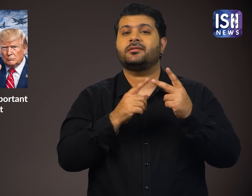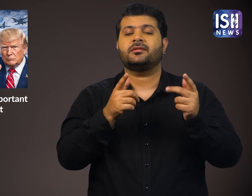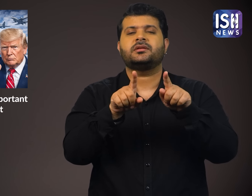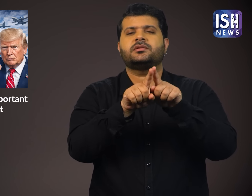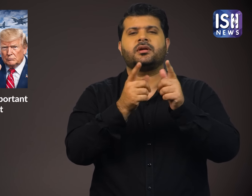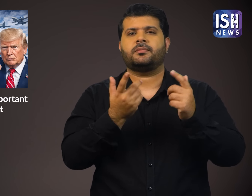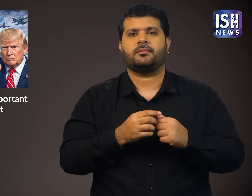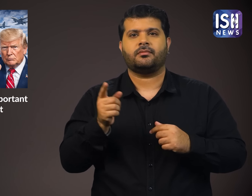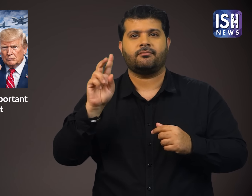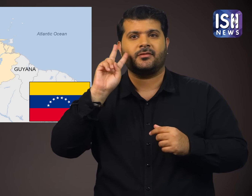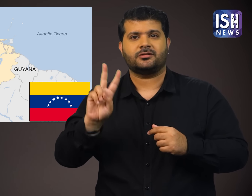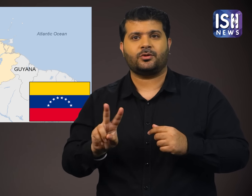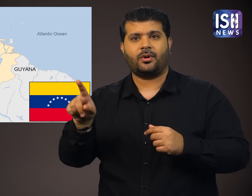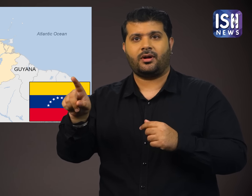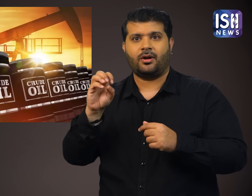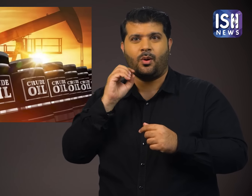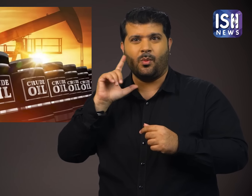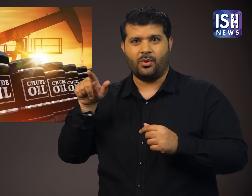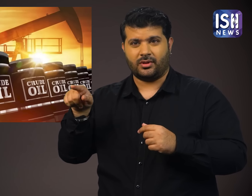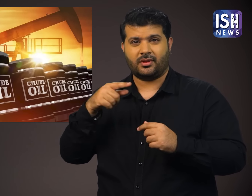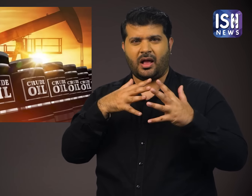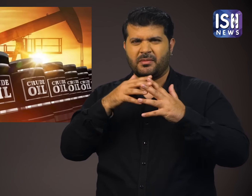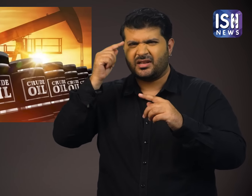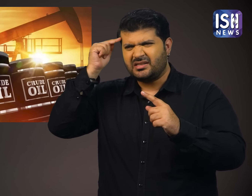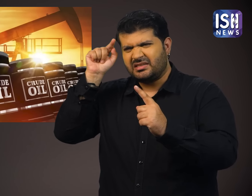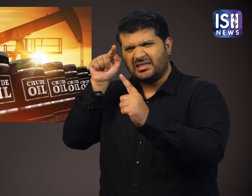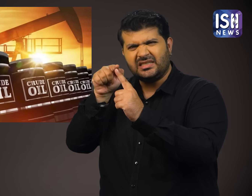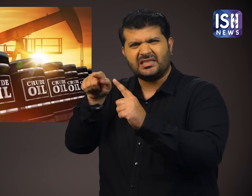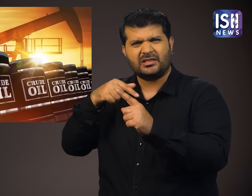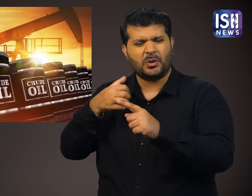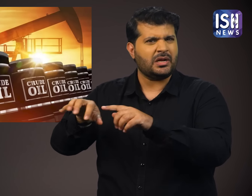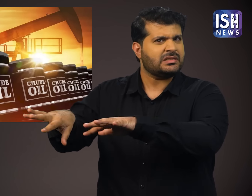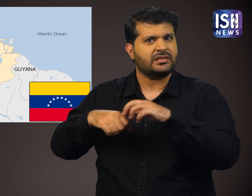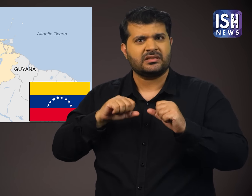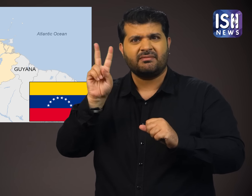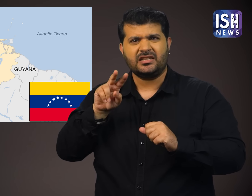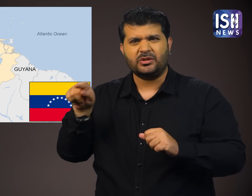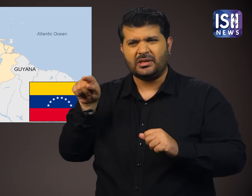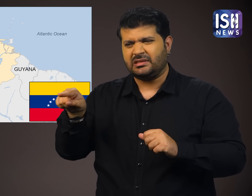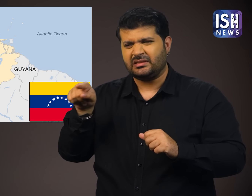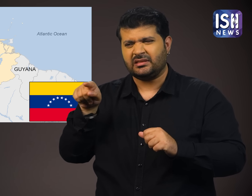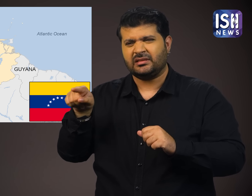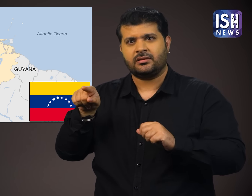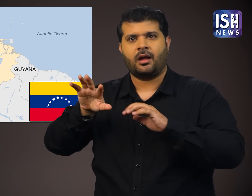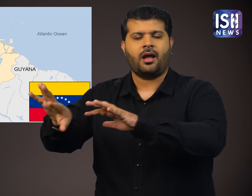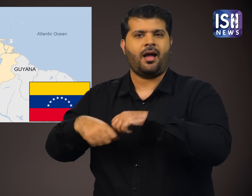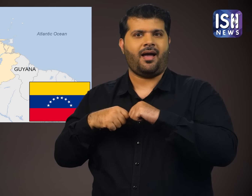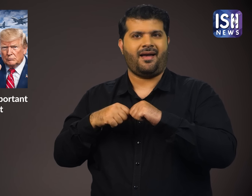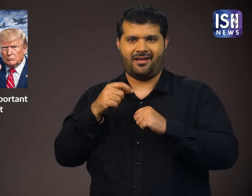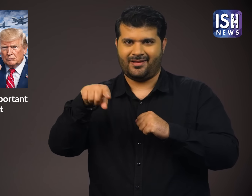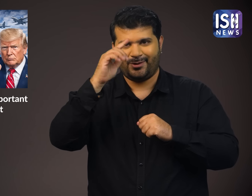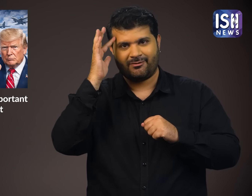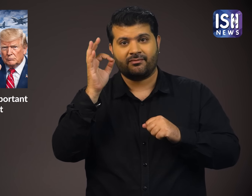After targeting Venezuela for oil and succeeding,